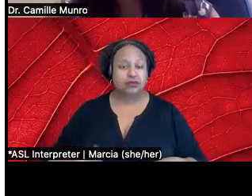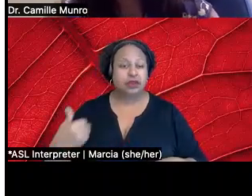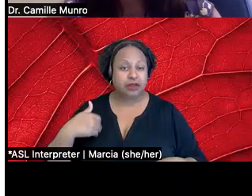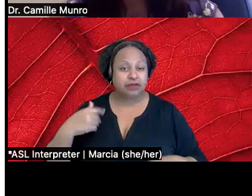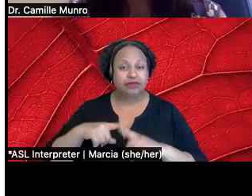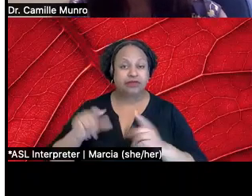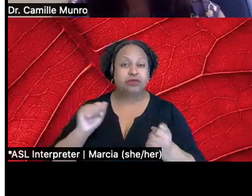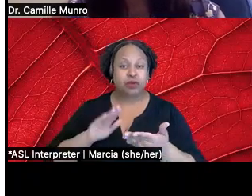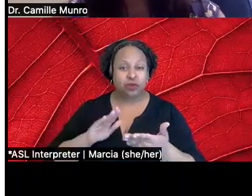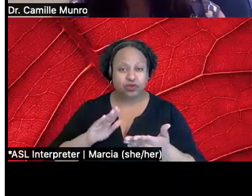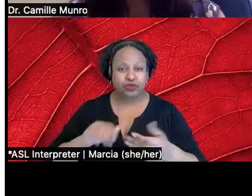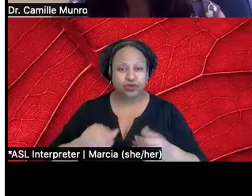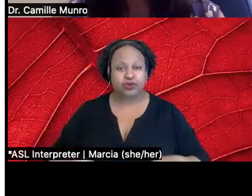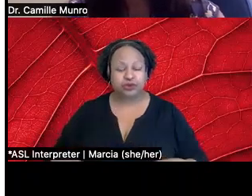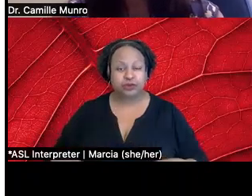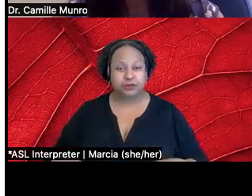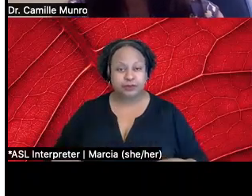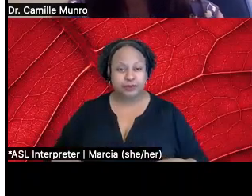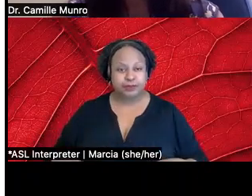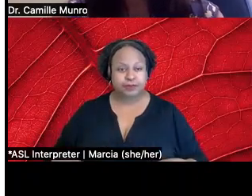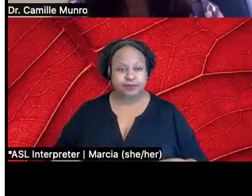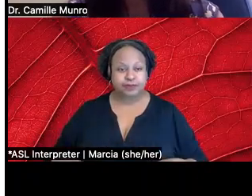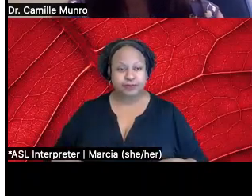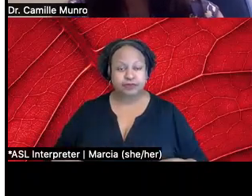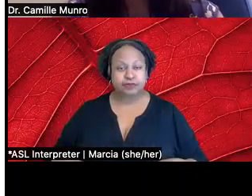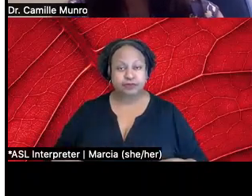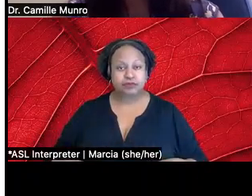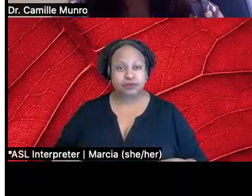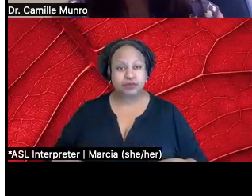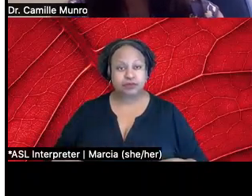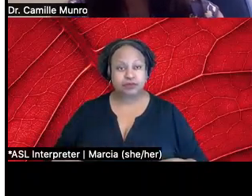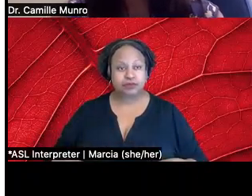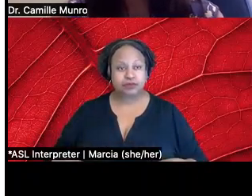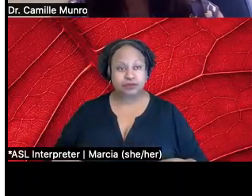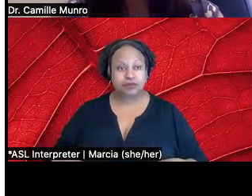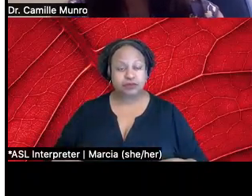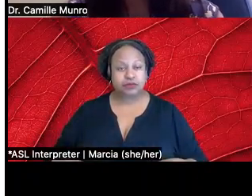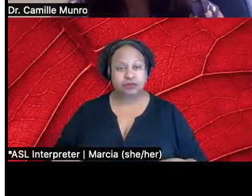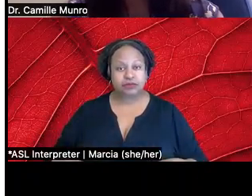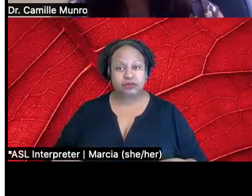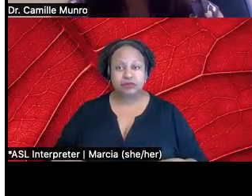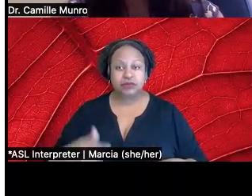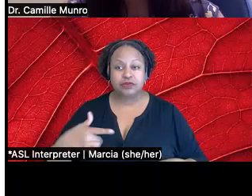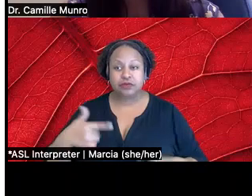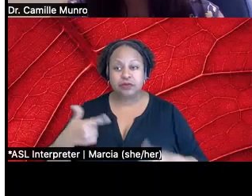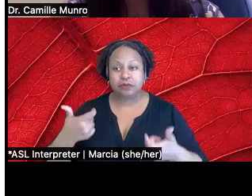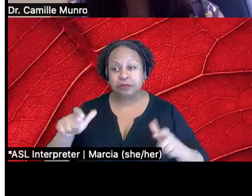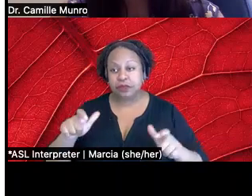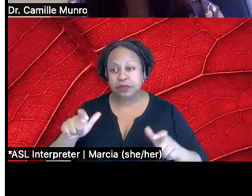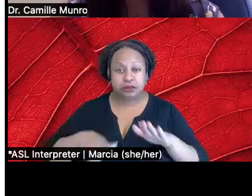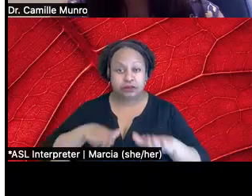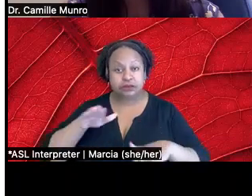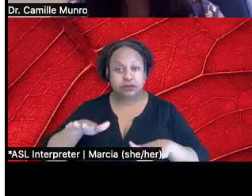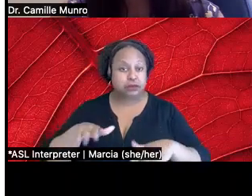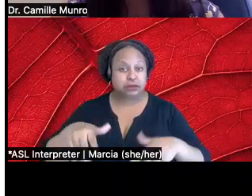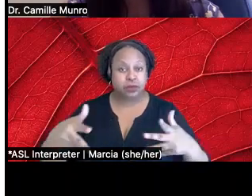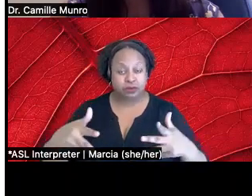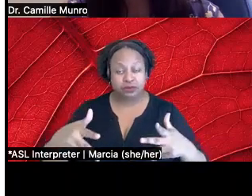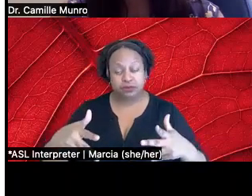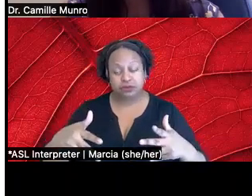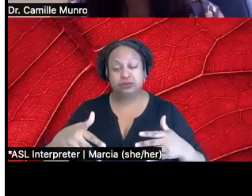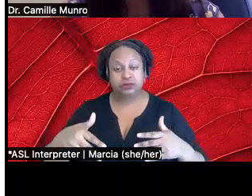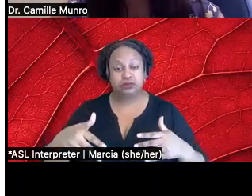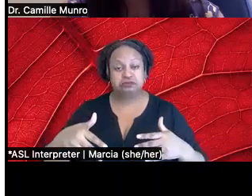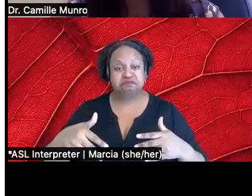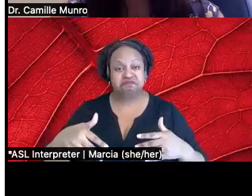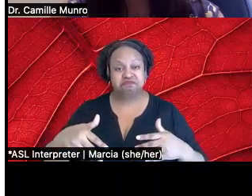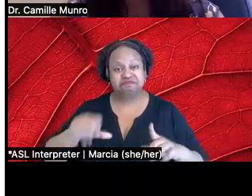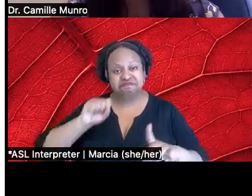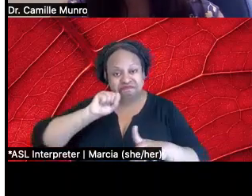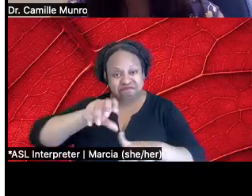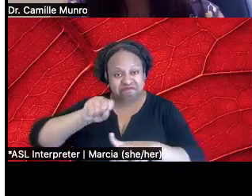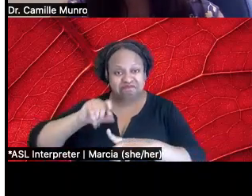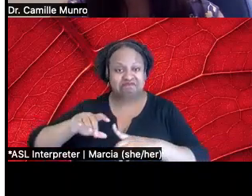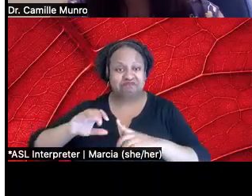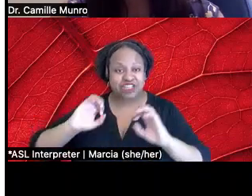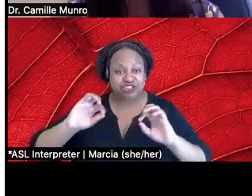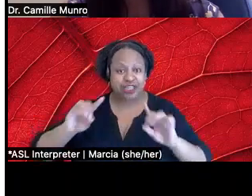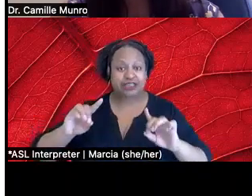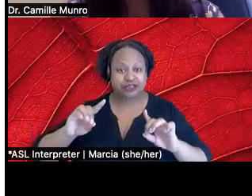I think a big part of it though is education around, you know, incidents of disability,